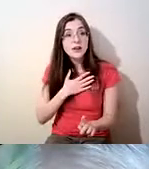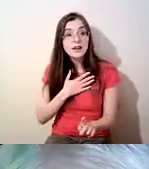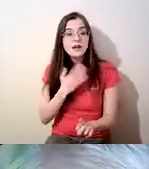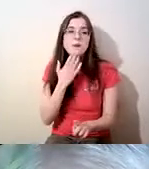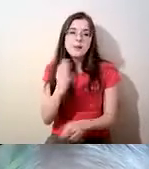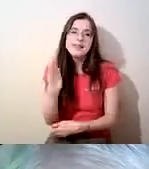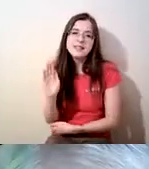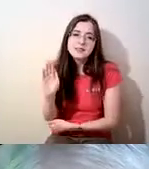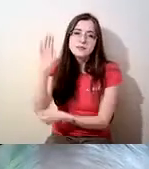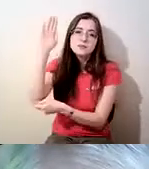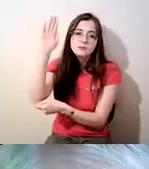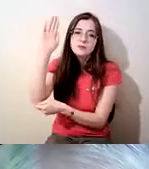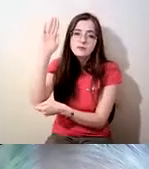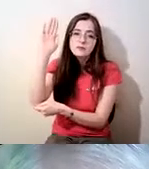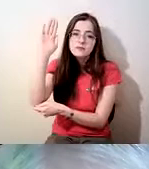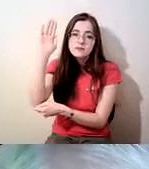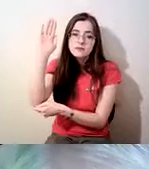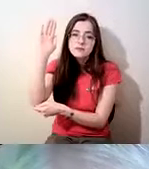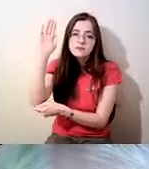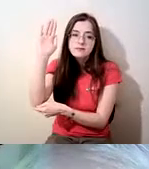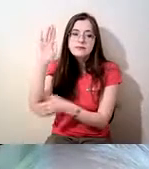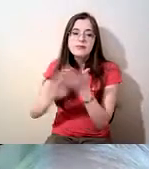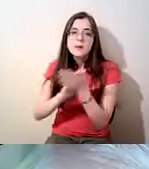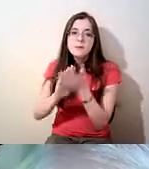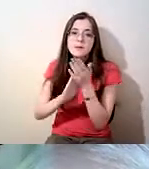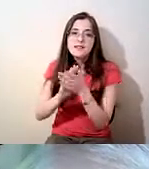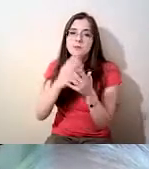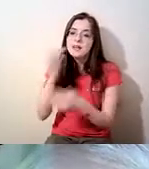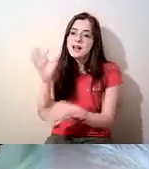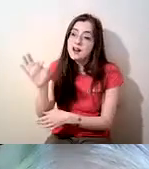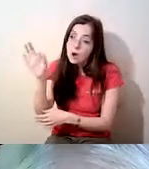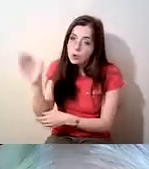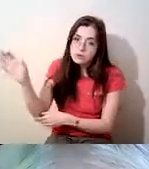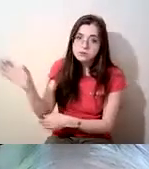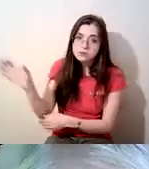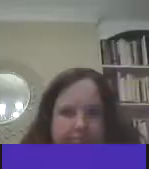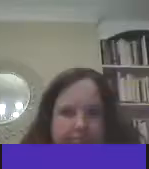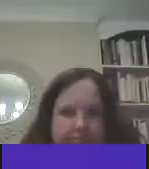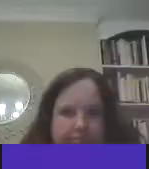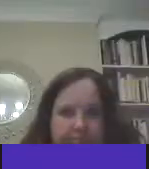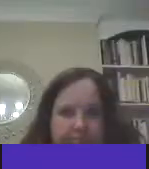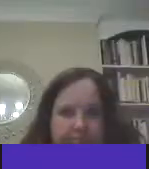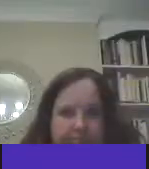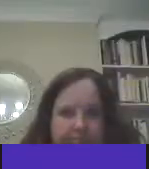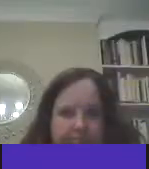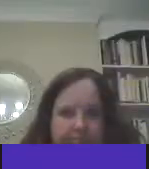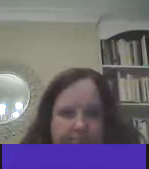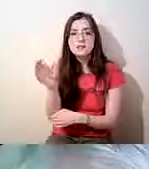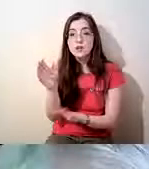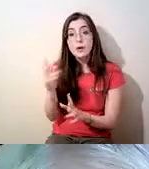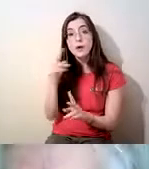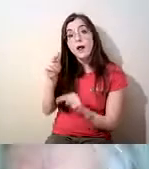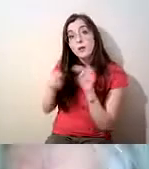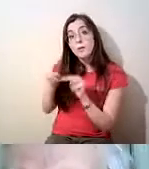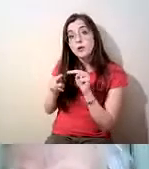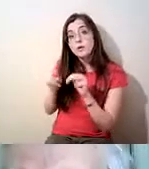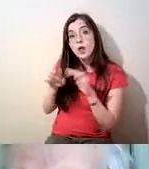your hand so that we can invite you and we're mindful with the chat box too so if anyone who